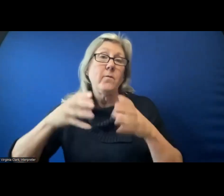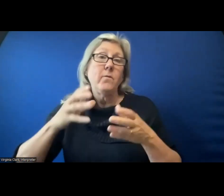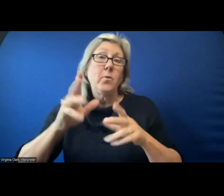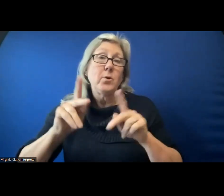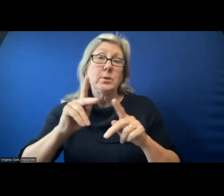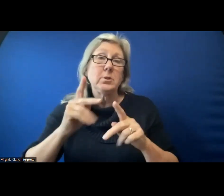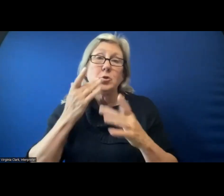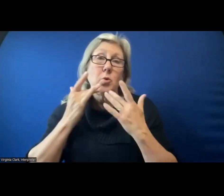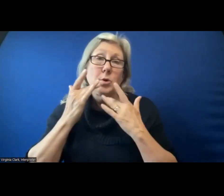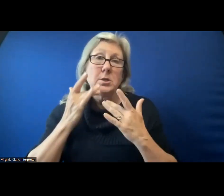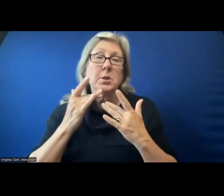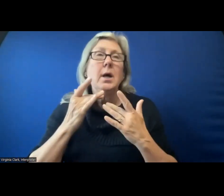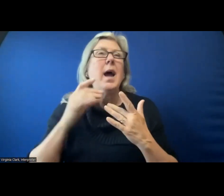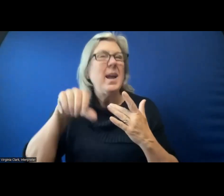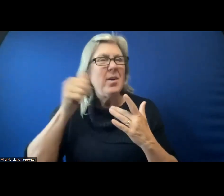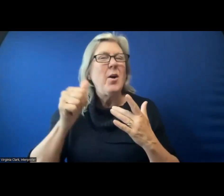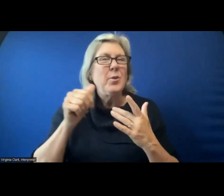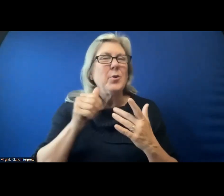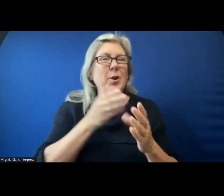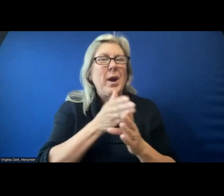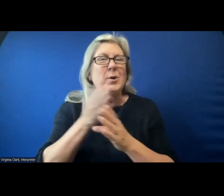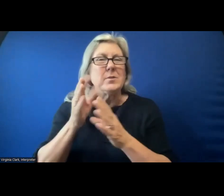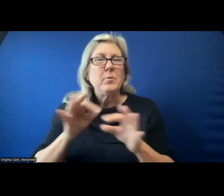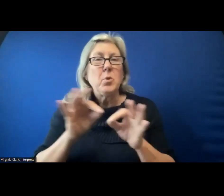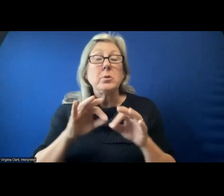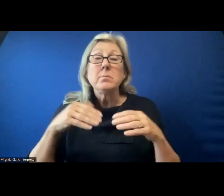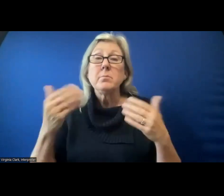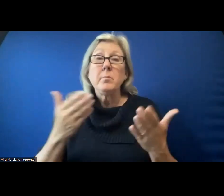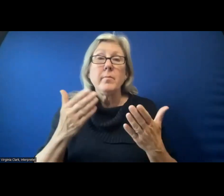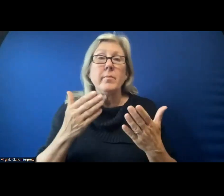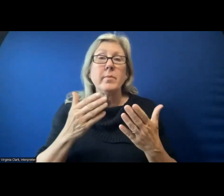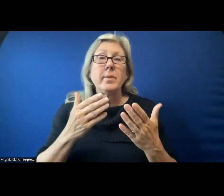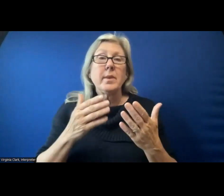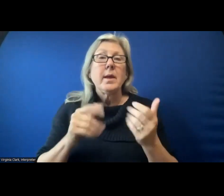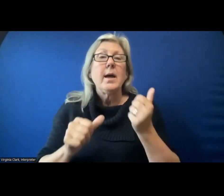on other areas of importance. And that's the attendance services program.